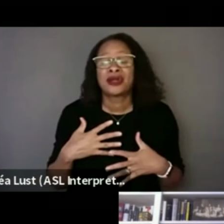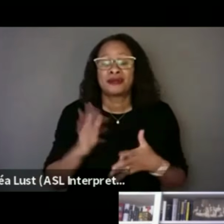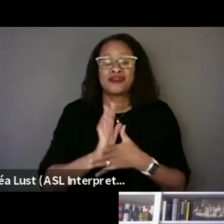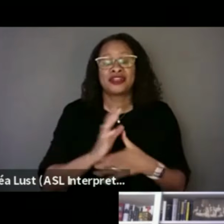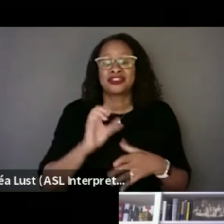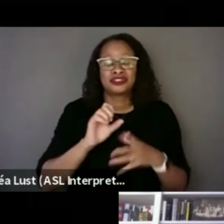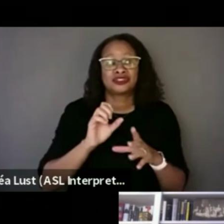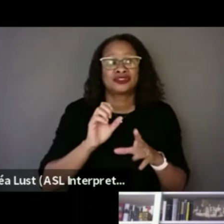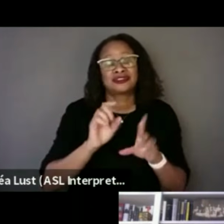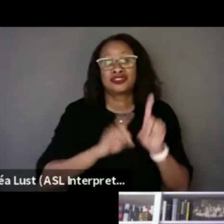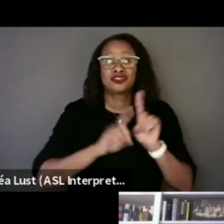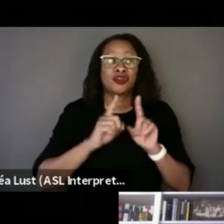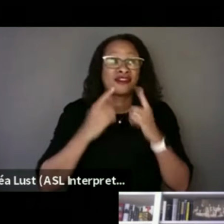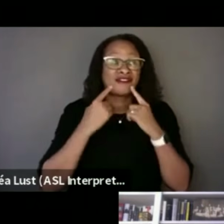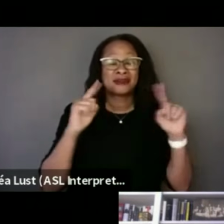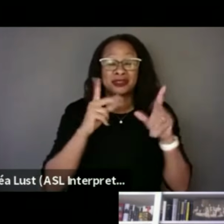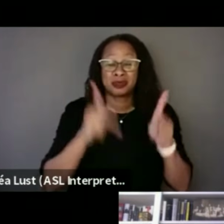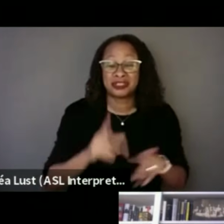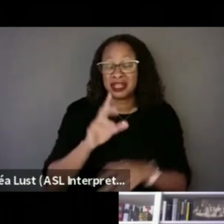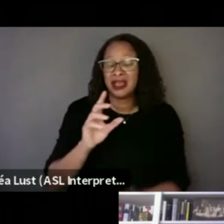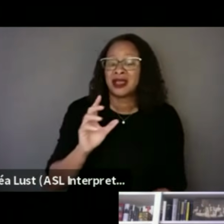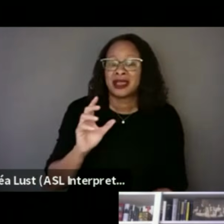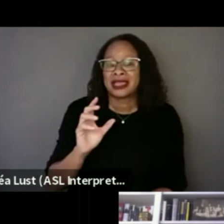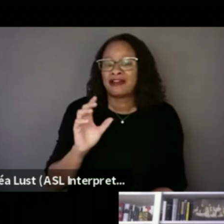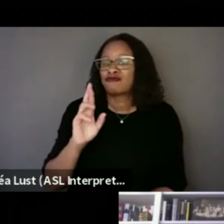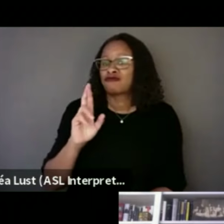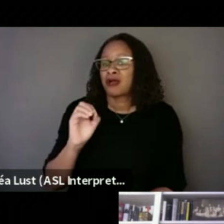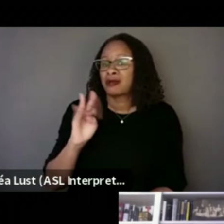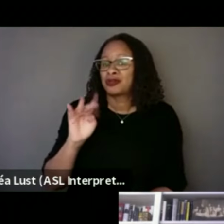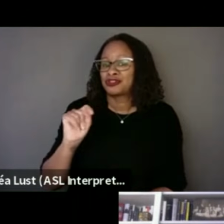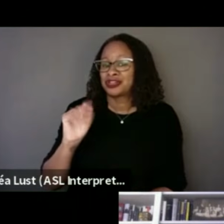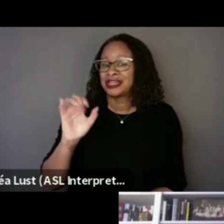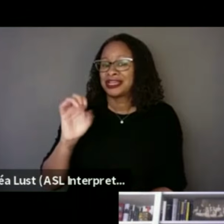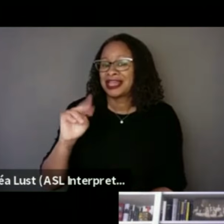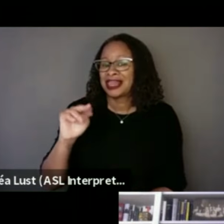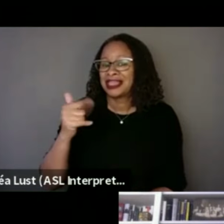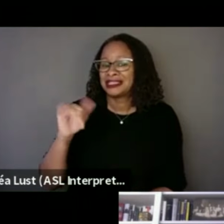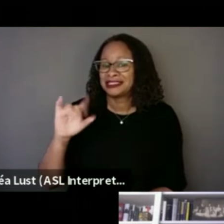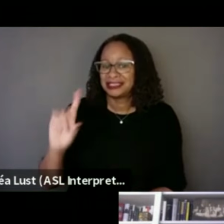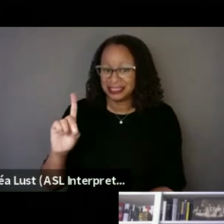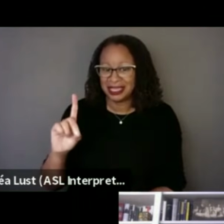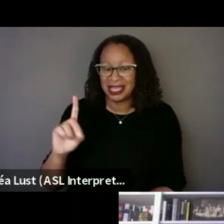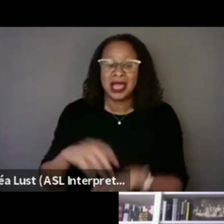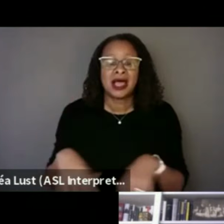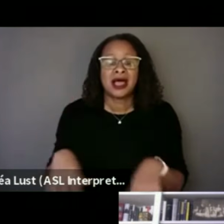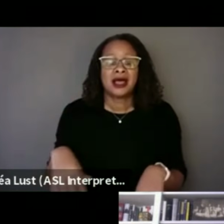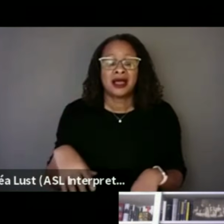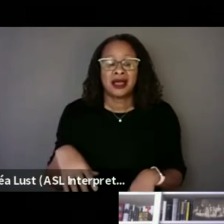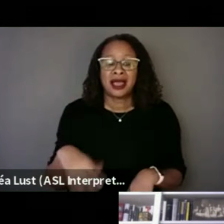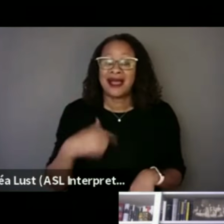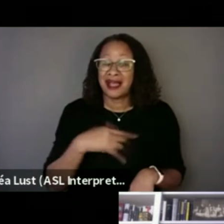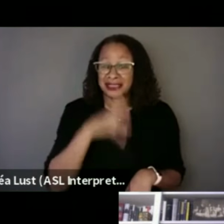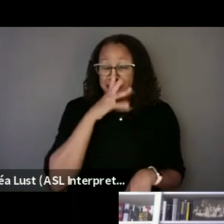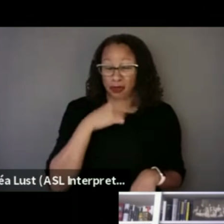So, I was a second assistant director and a translator because I spoke Russian by that point.